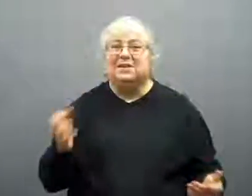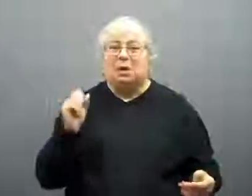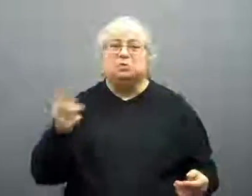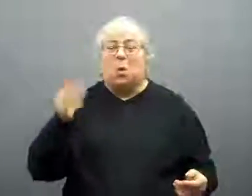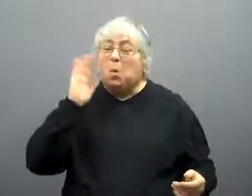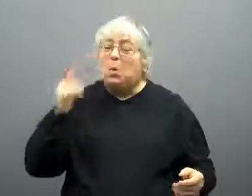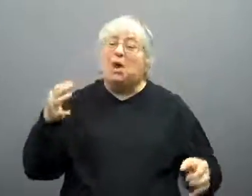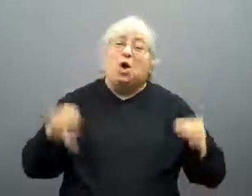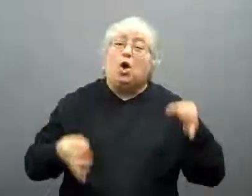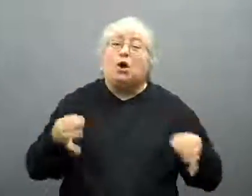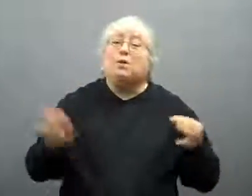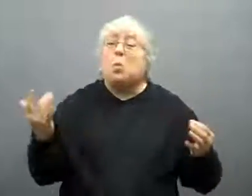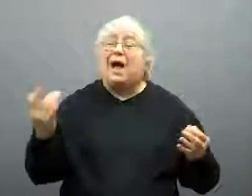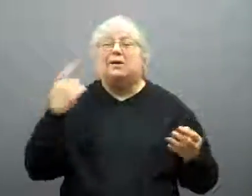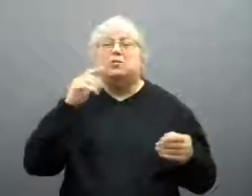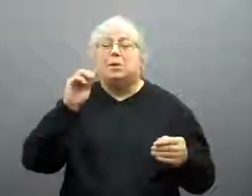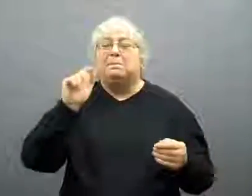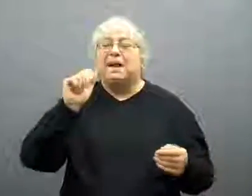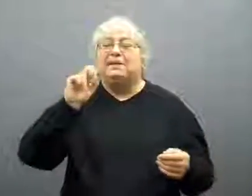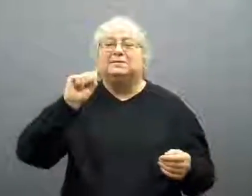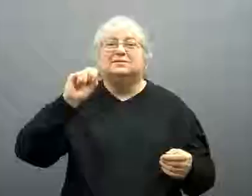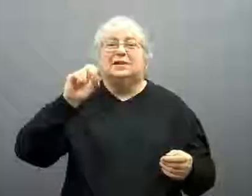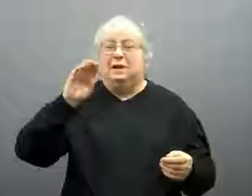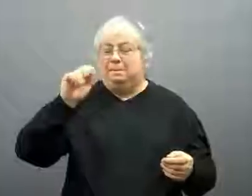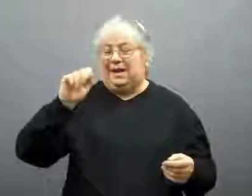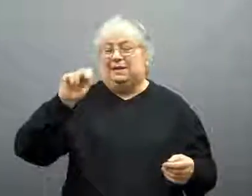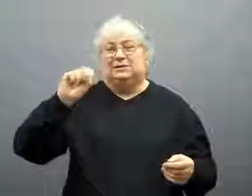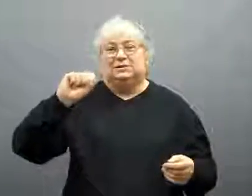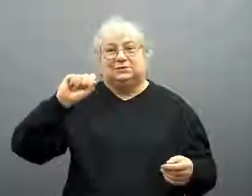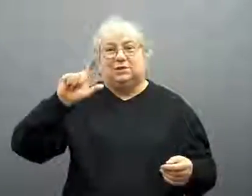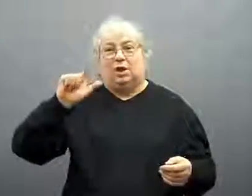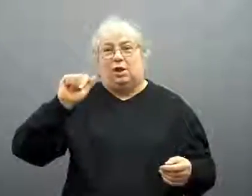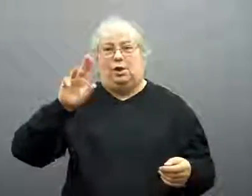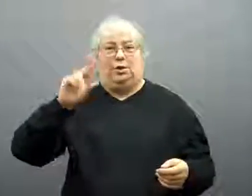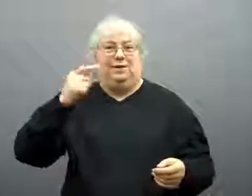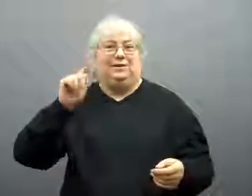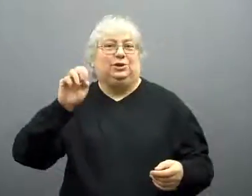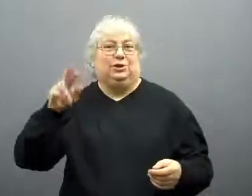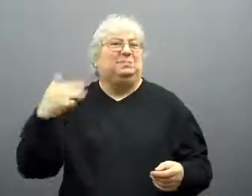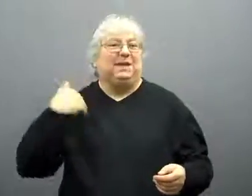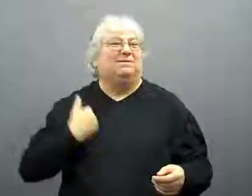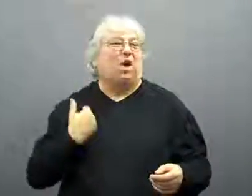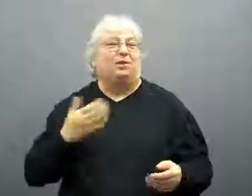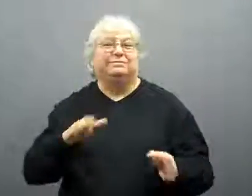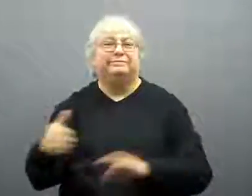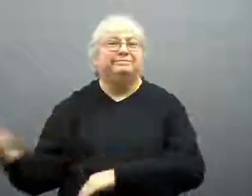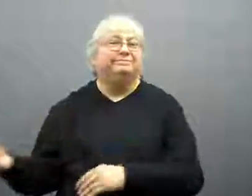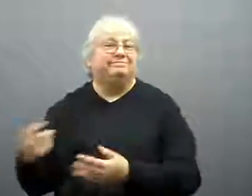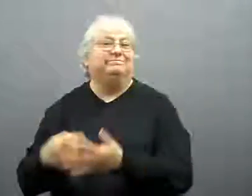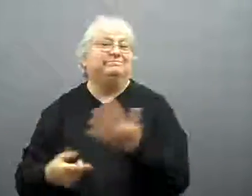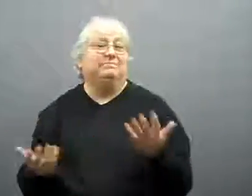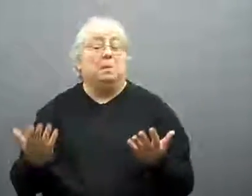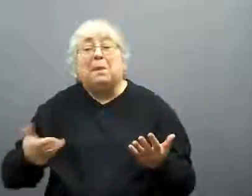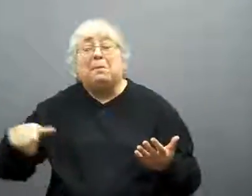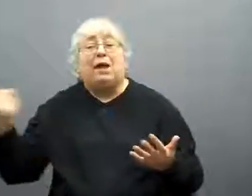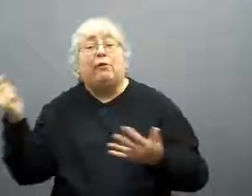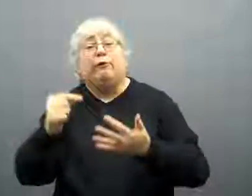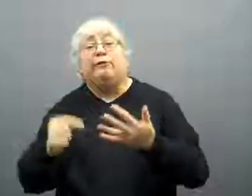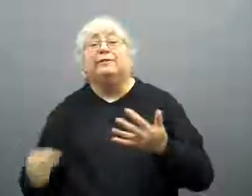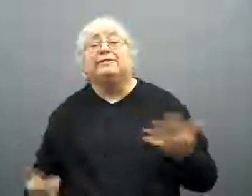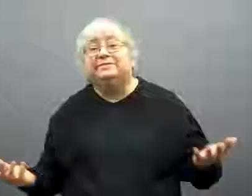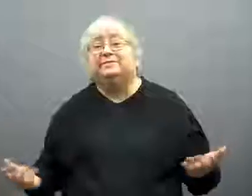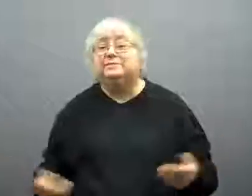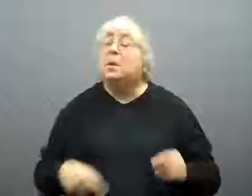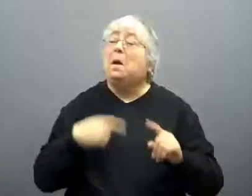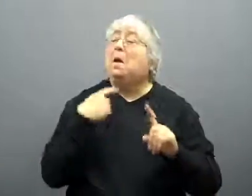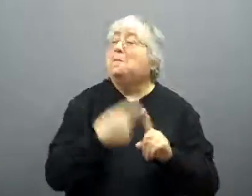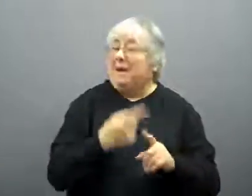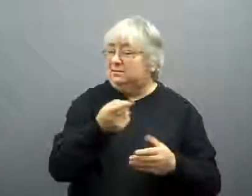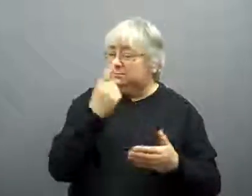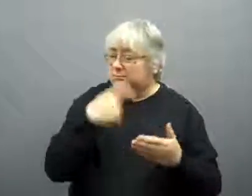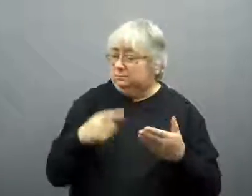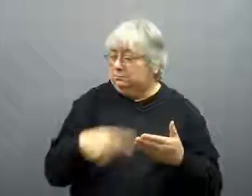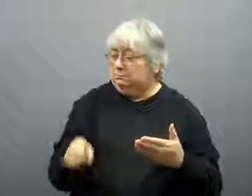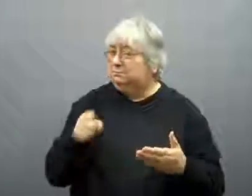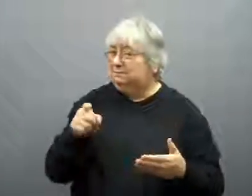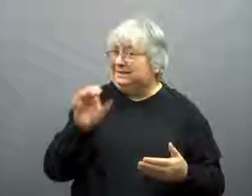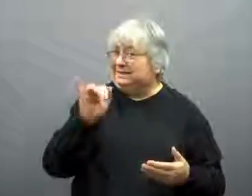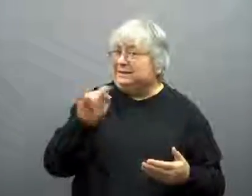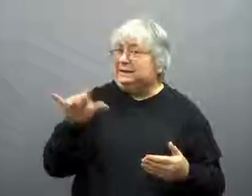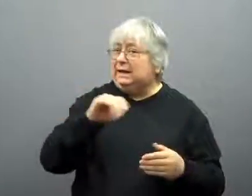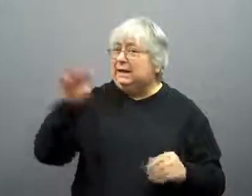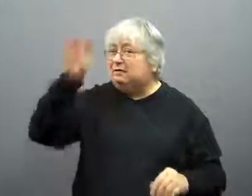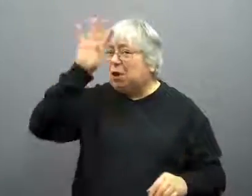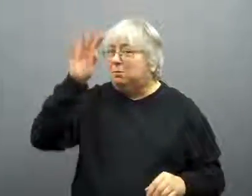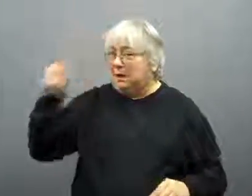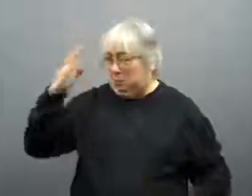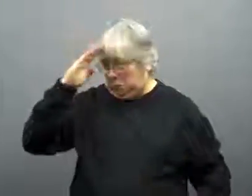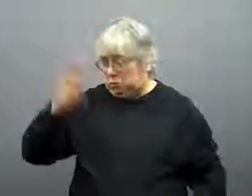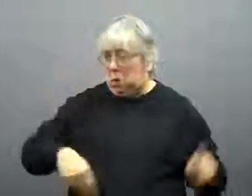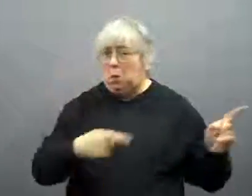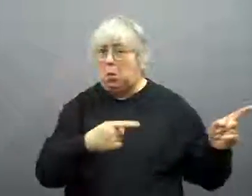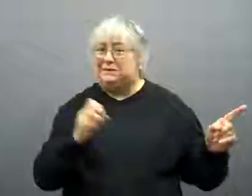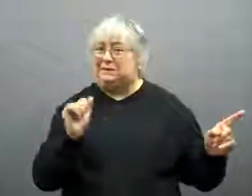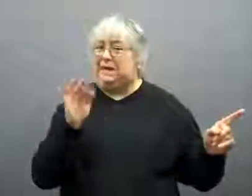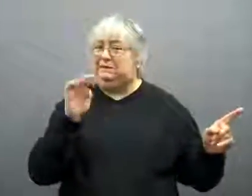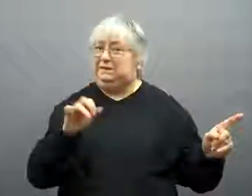They will be charged with manslaughter and possibly other crimes.